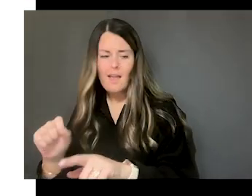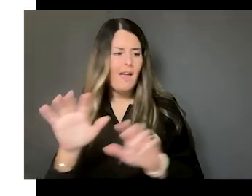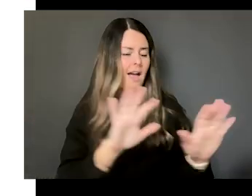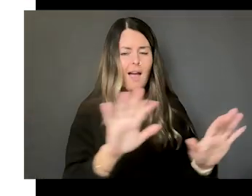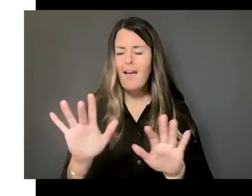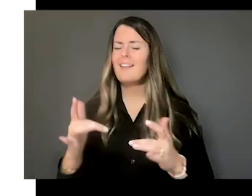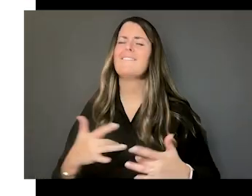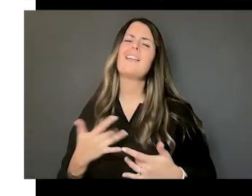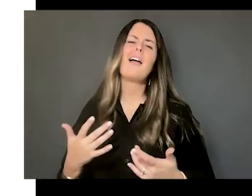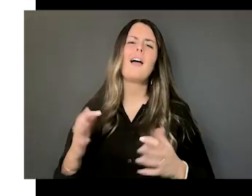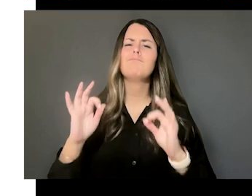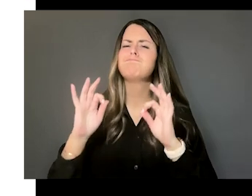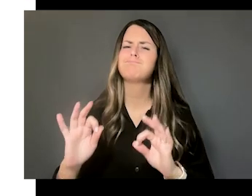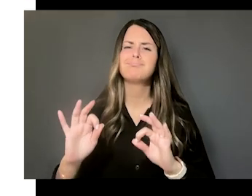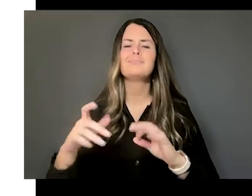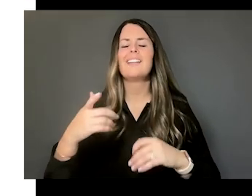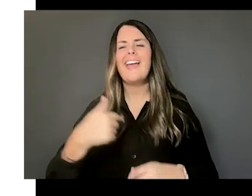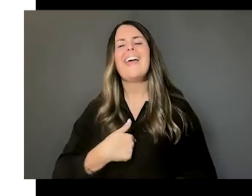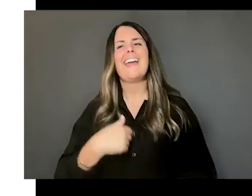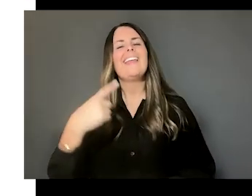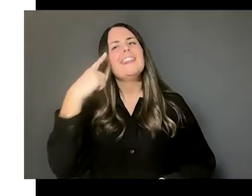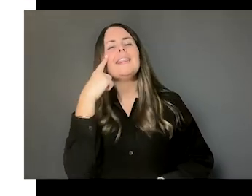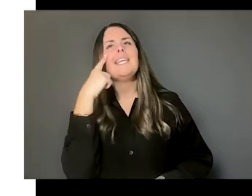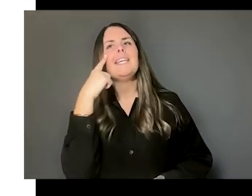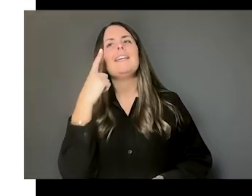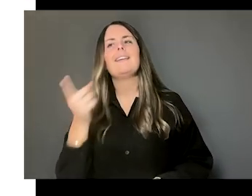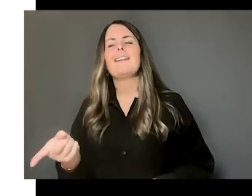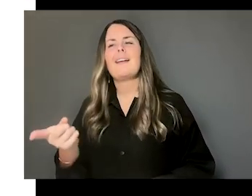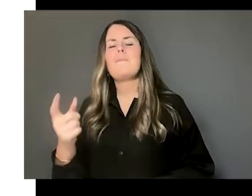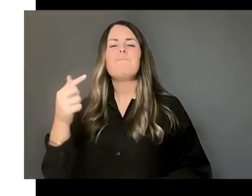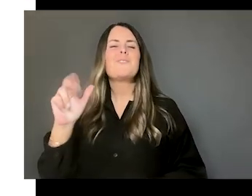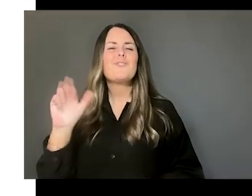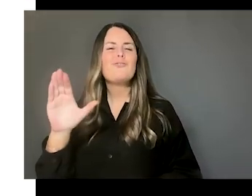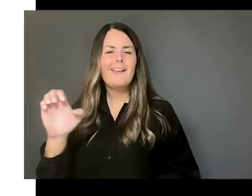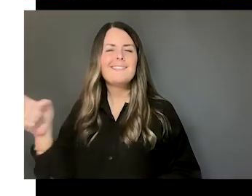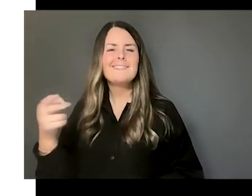And I think, I think, you know, Grace and Heather will say the same thing,